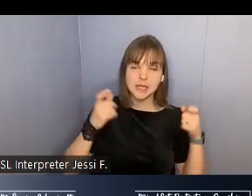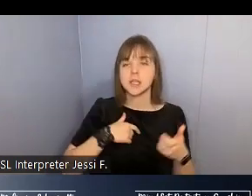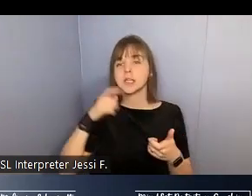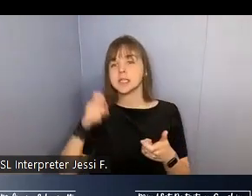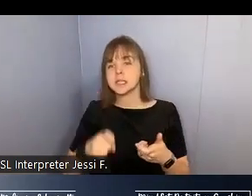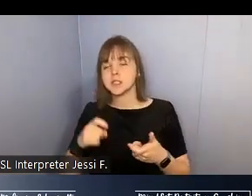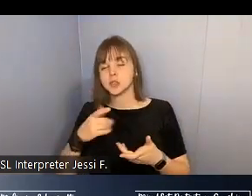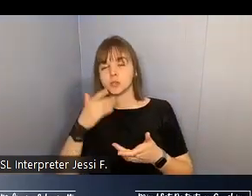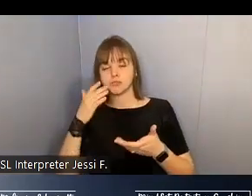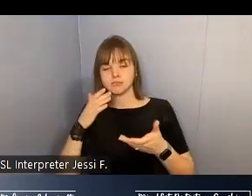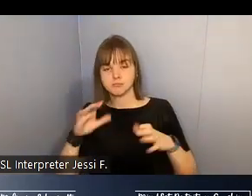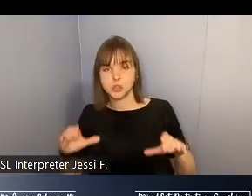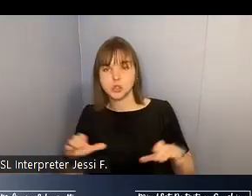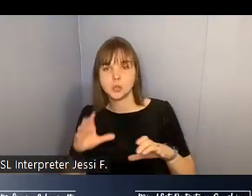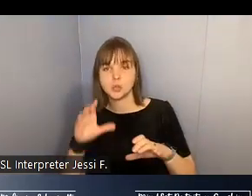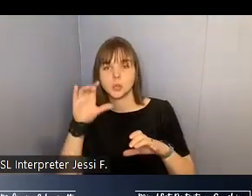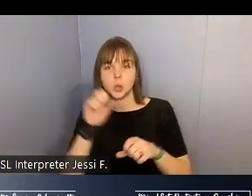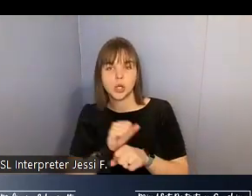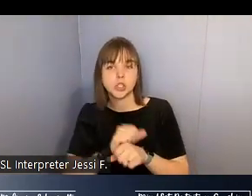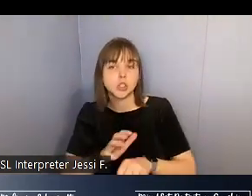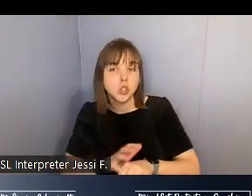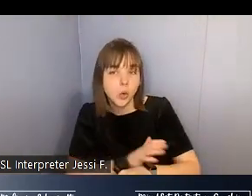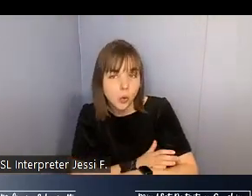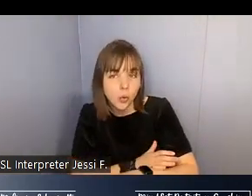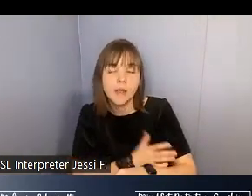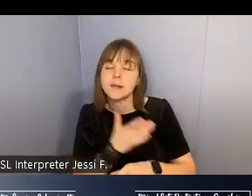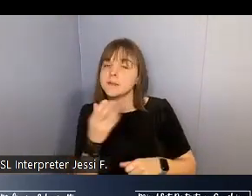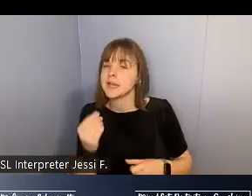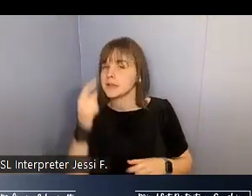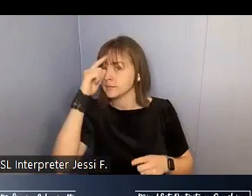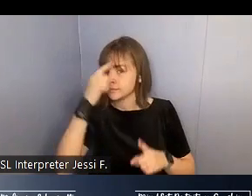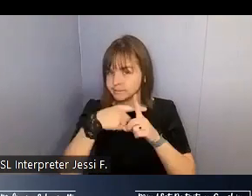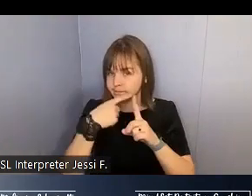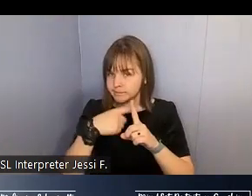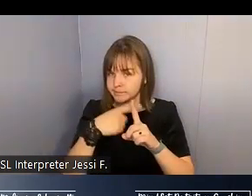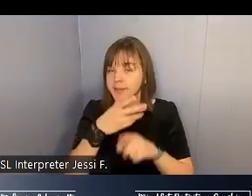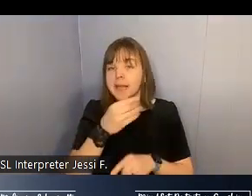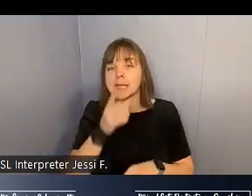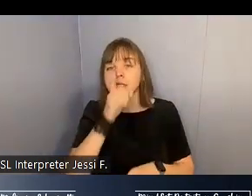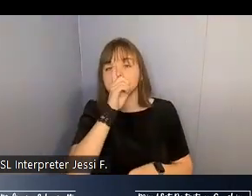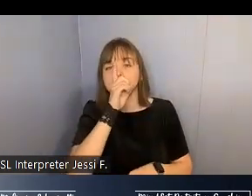that script in our head so that we can be more positive, and really making sure that we are also rewarding ourselves appropriately